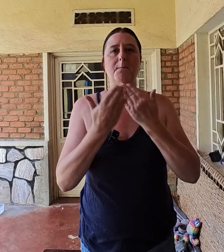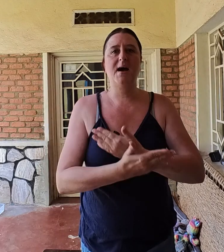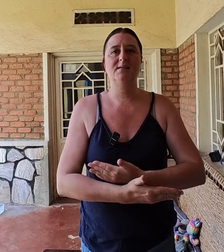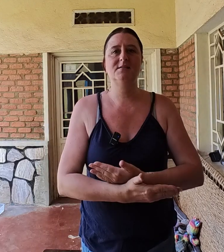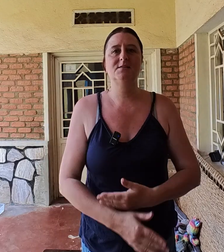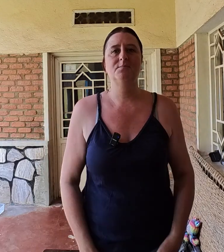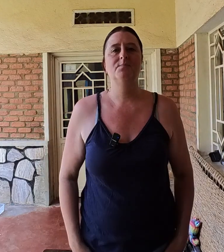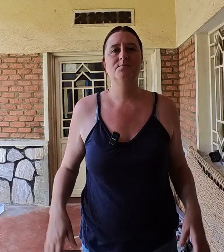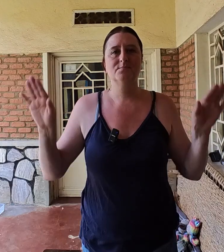Bat.